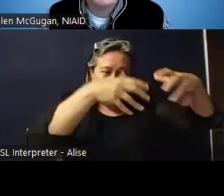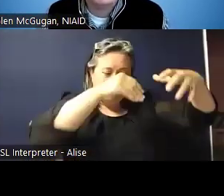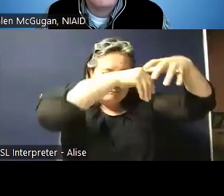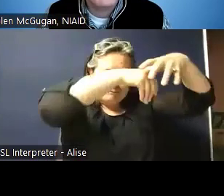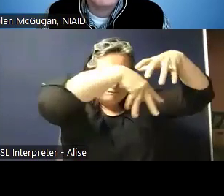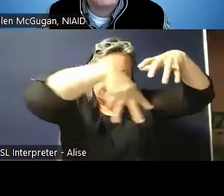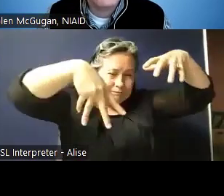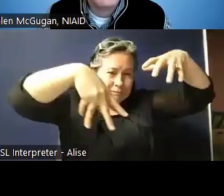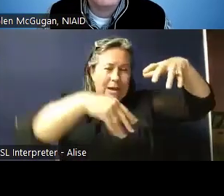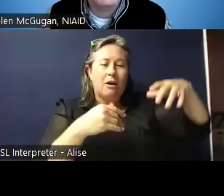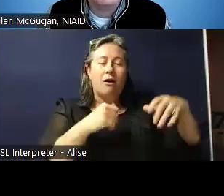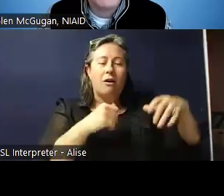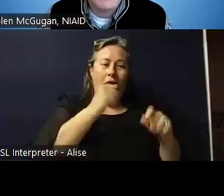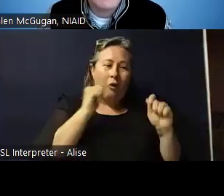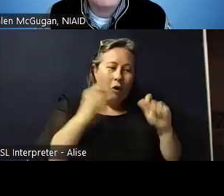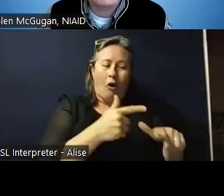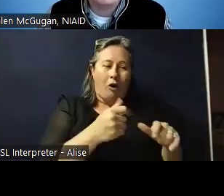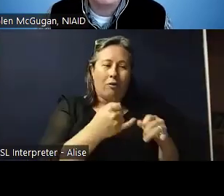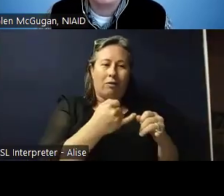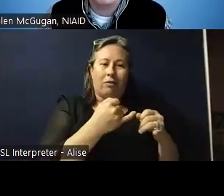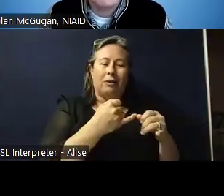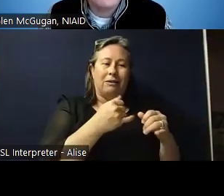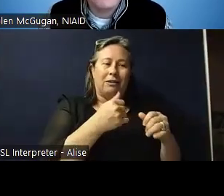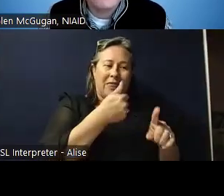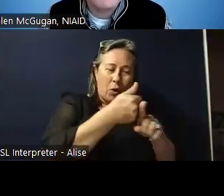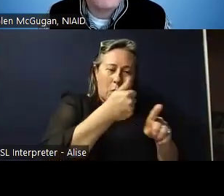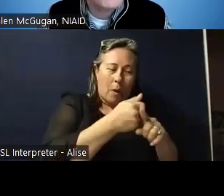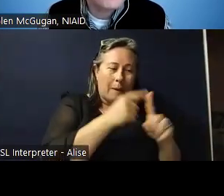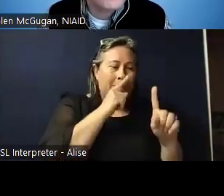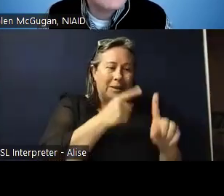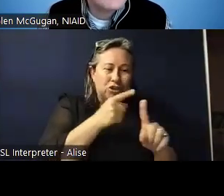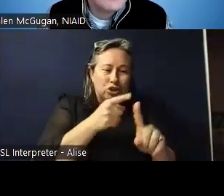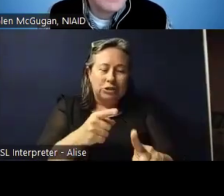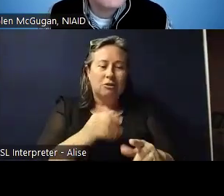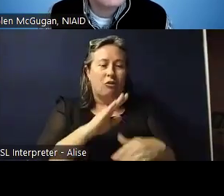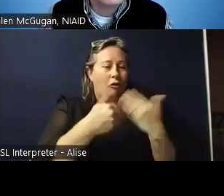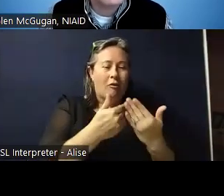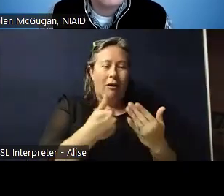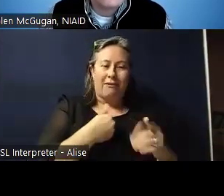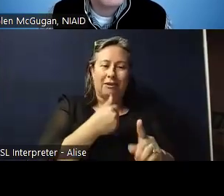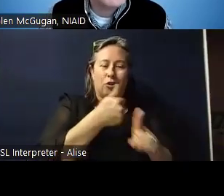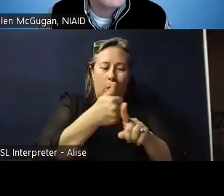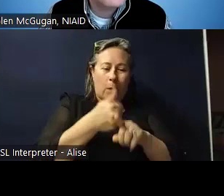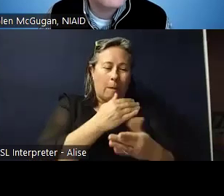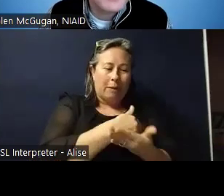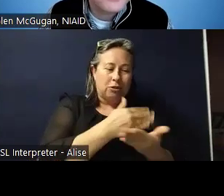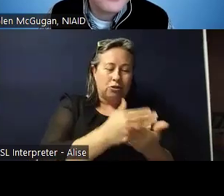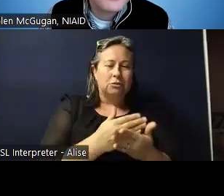So I would encourage you to find an institute that most closely aligns with your particular research